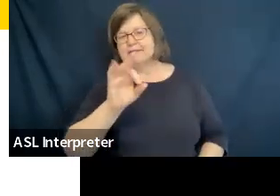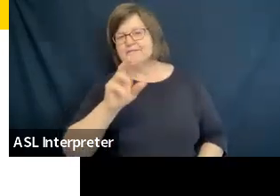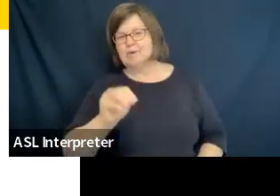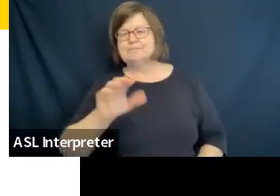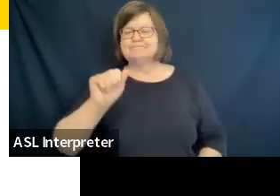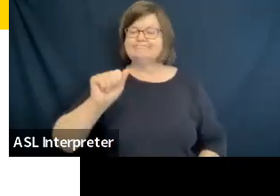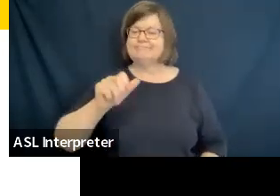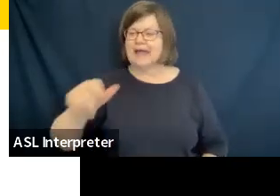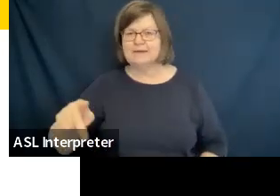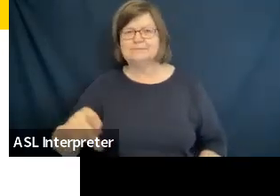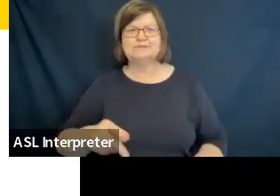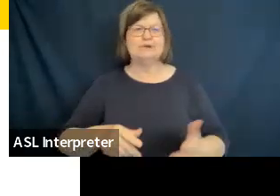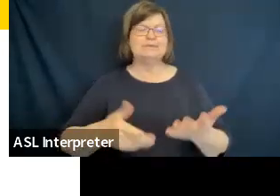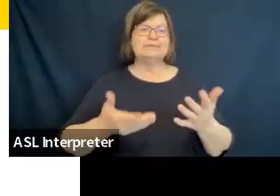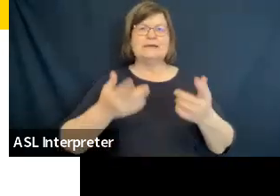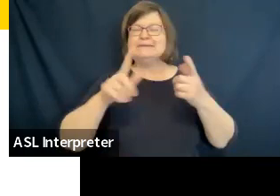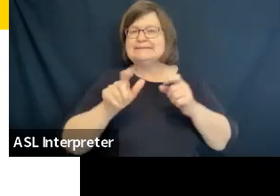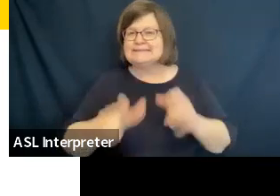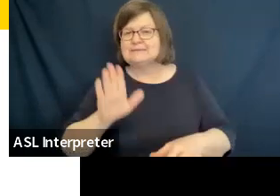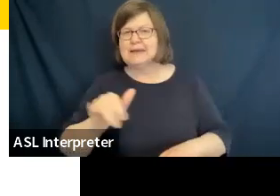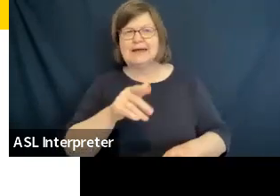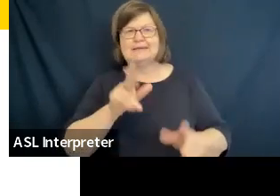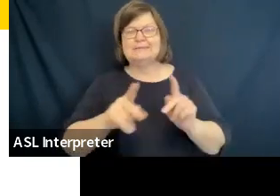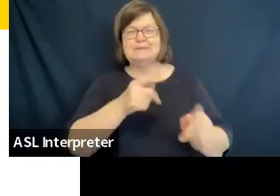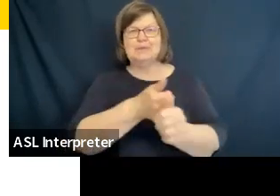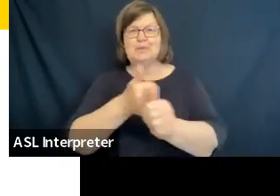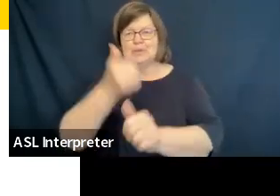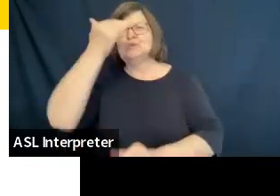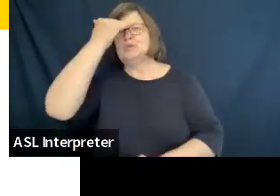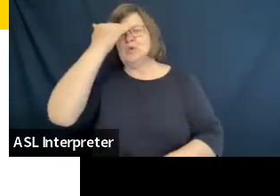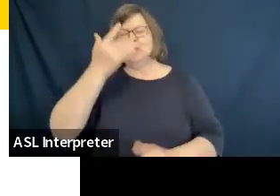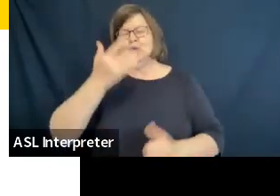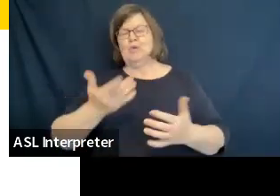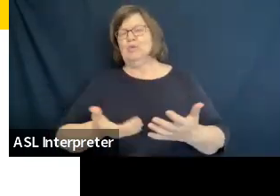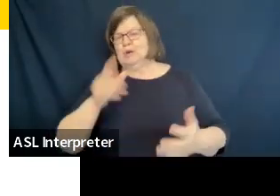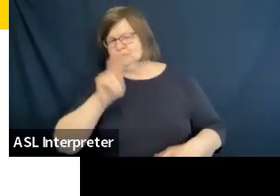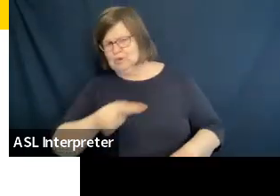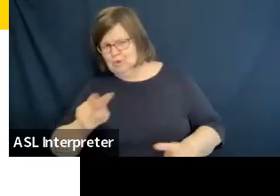been tested by people who would actually know what to look for, know how to use those things.